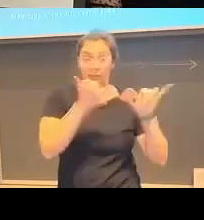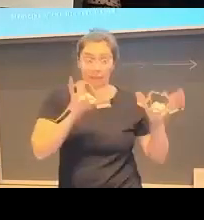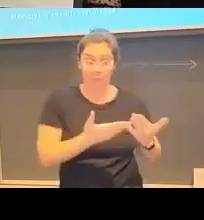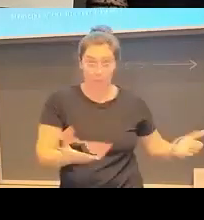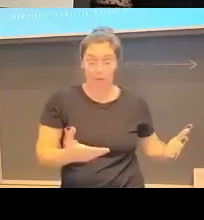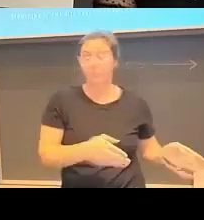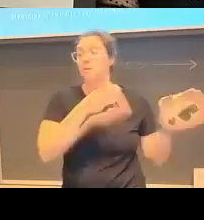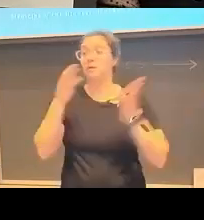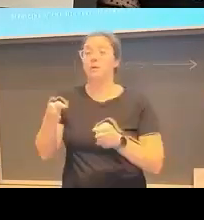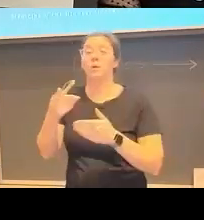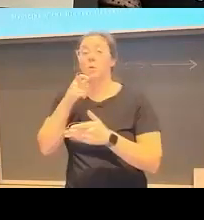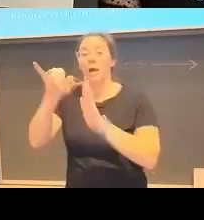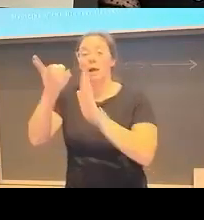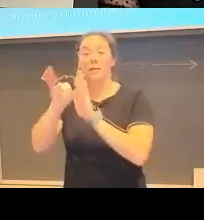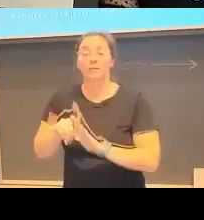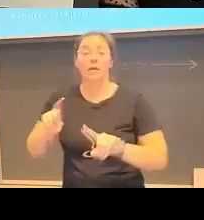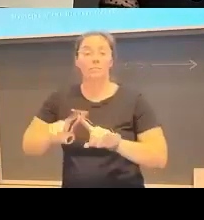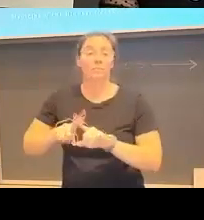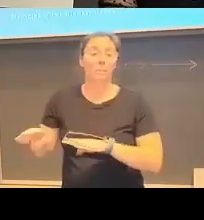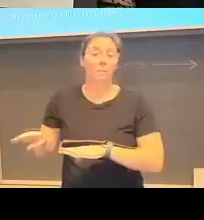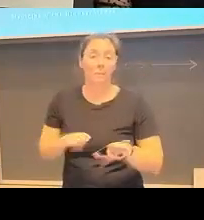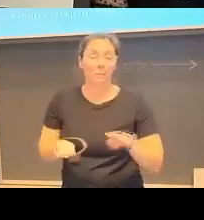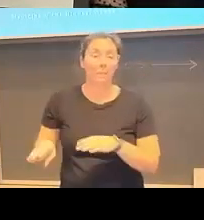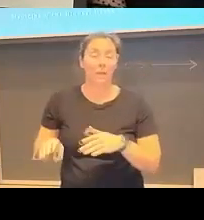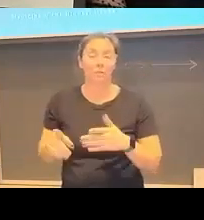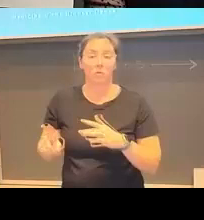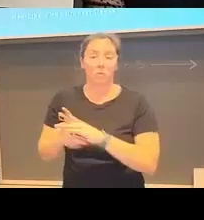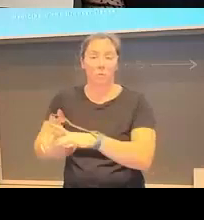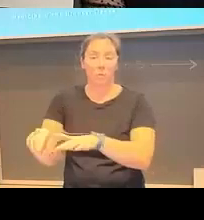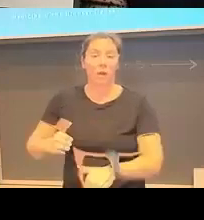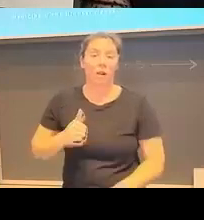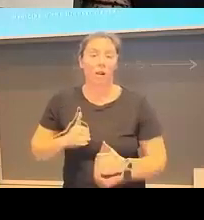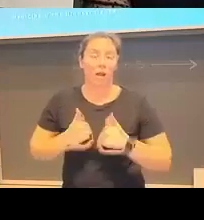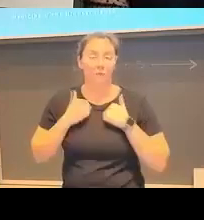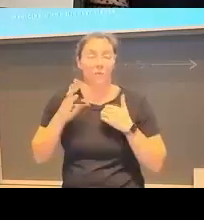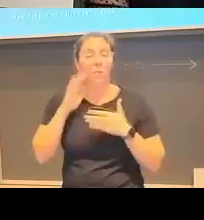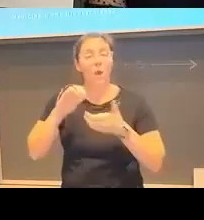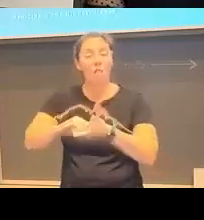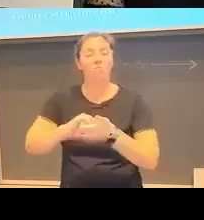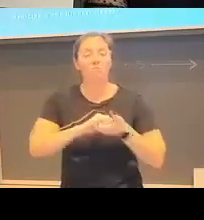also identify other things that are happening in their life and so we will work very closely I in